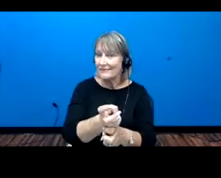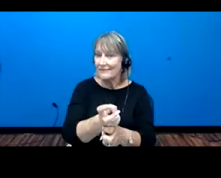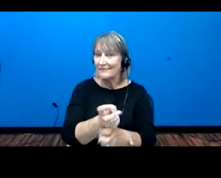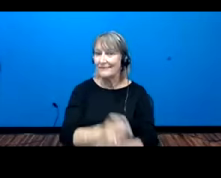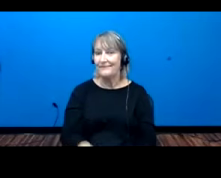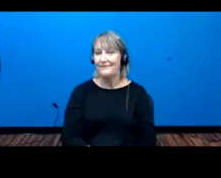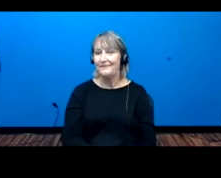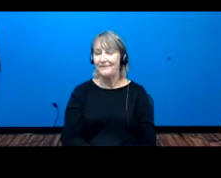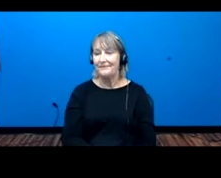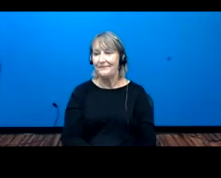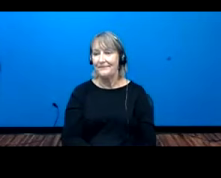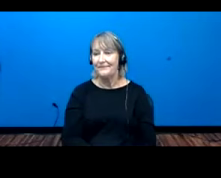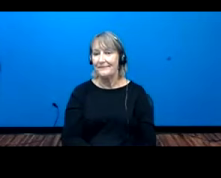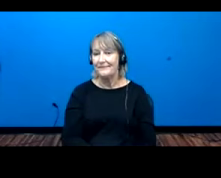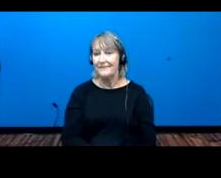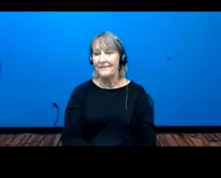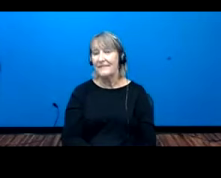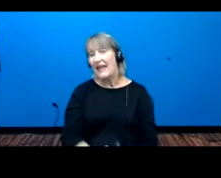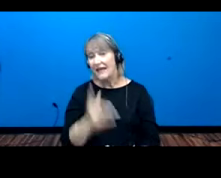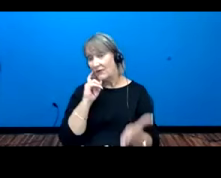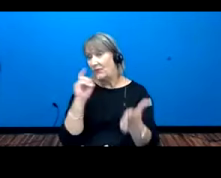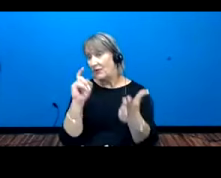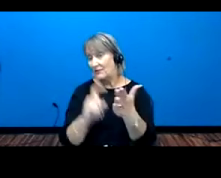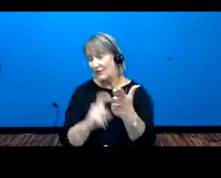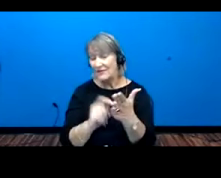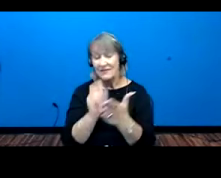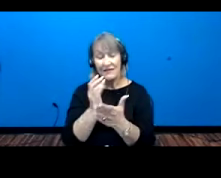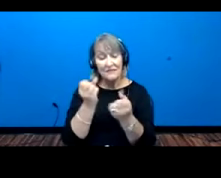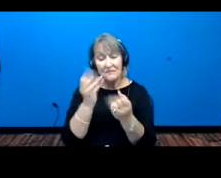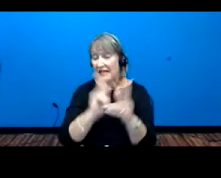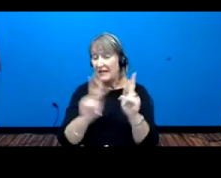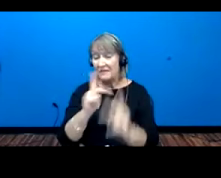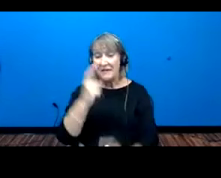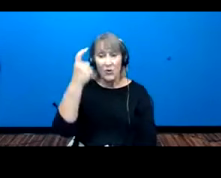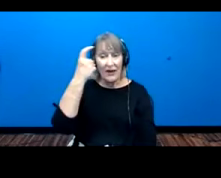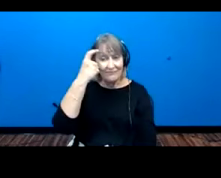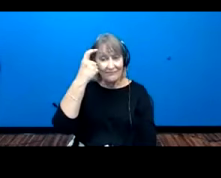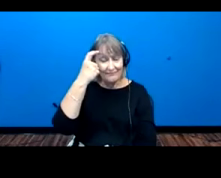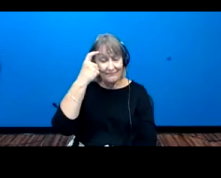This is most pronounced among individuals that have developmental disabilities, intellectual disabilities,